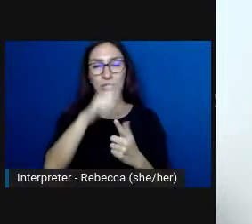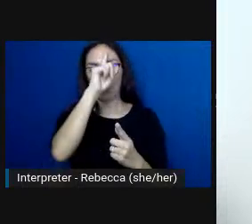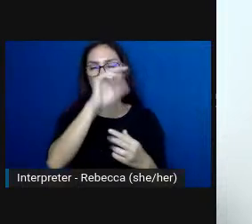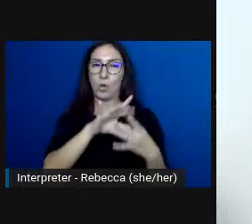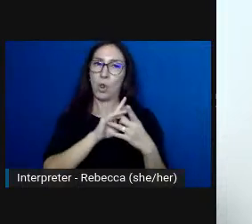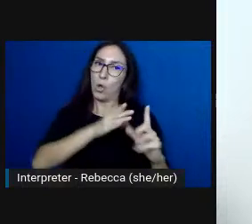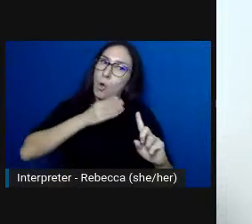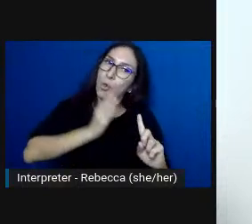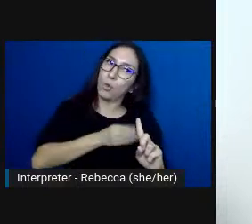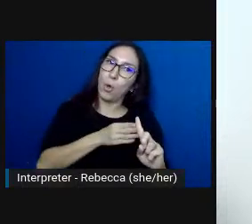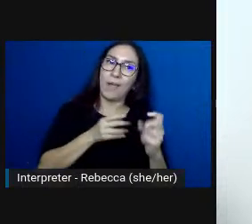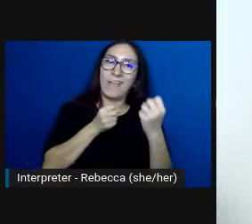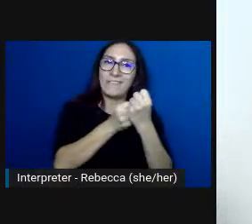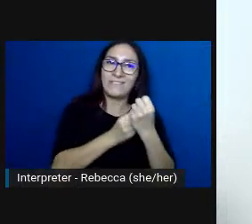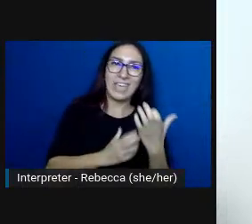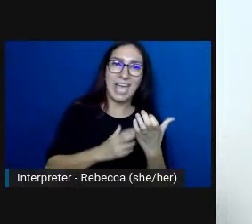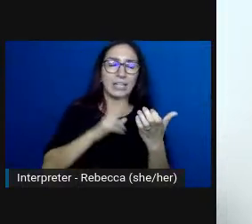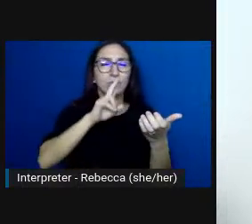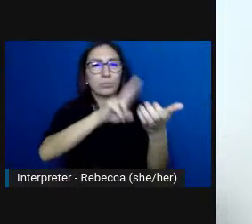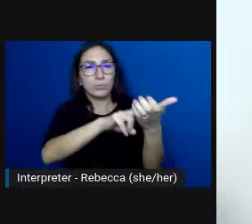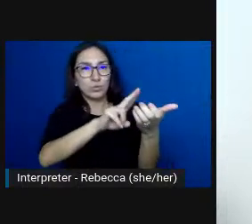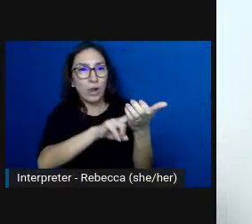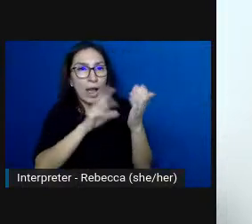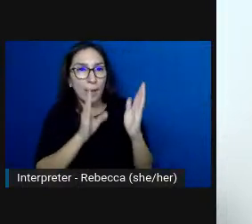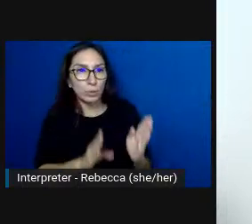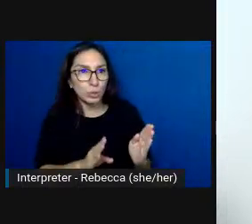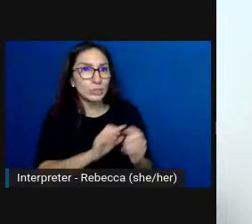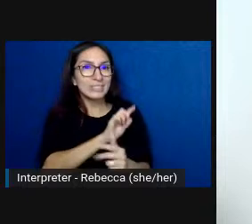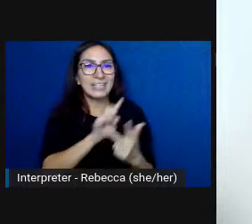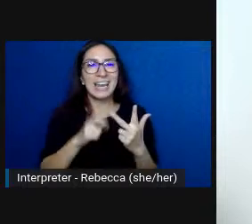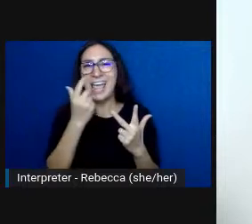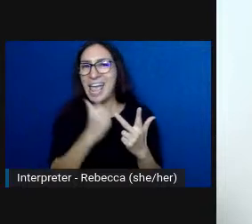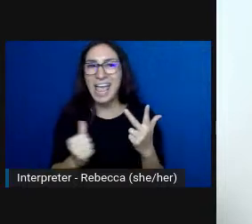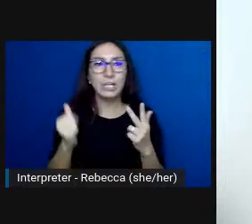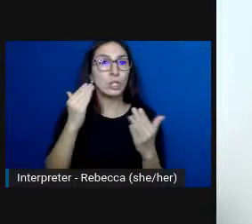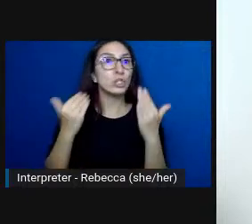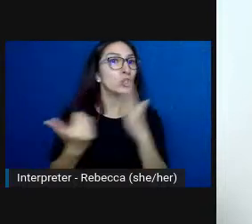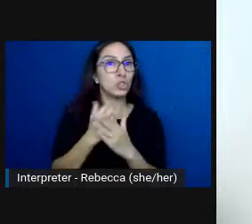to write ALT TEXT but what you can do is think about your audience, your loyal